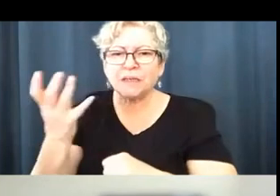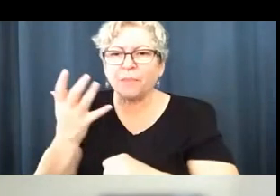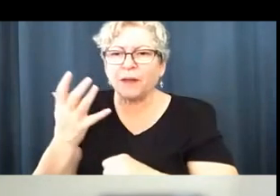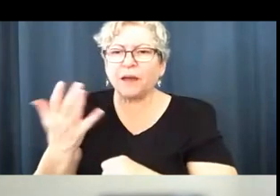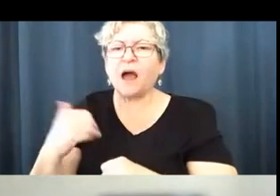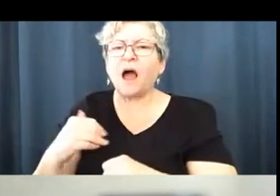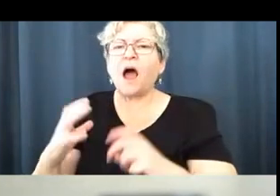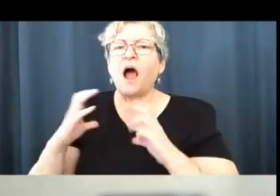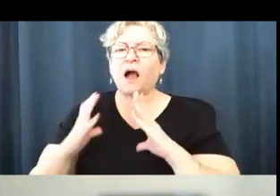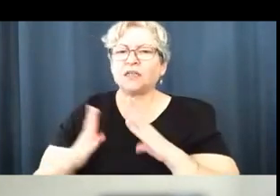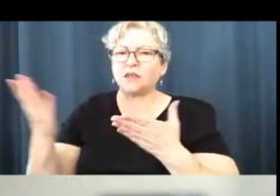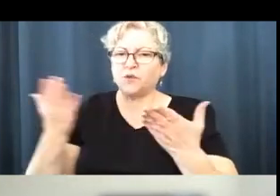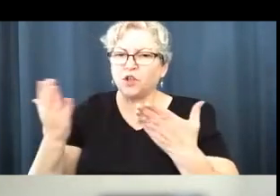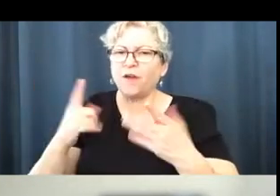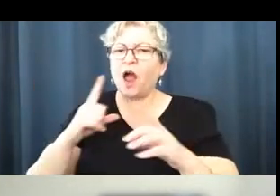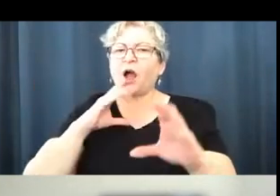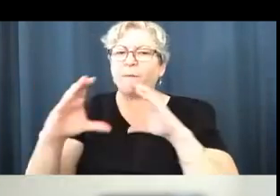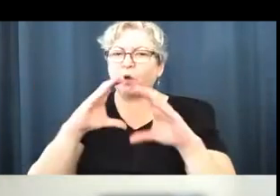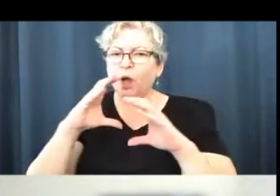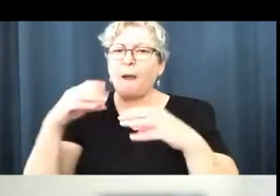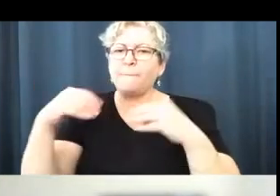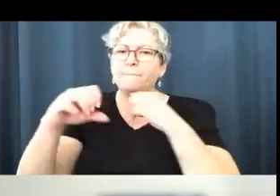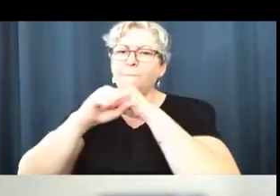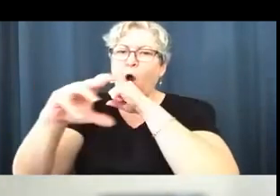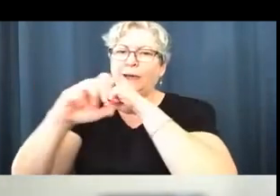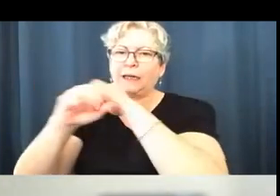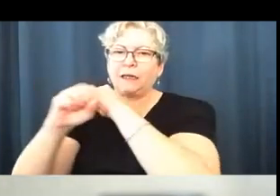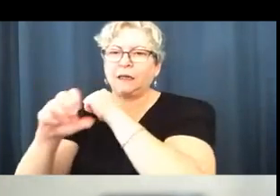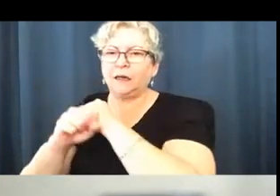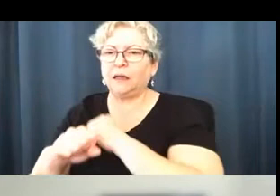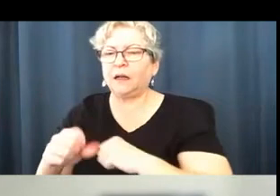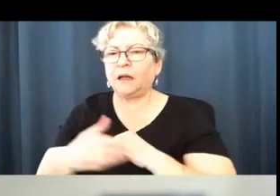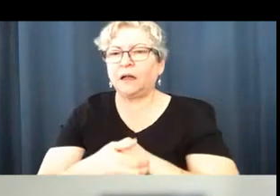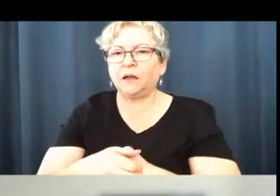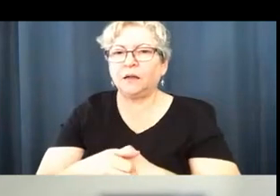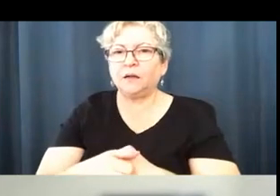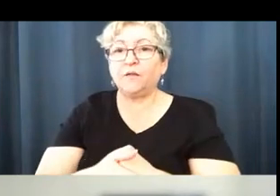So we've customer service, we've got communications, we've got marketing, and in our organization AFB,